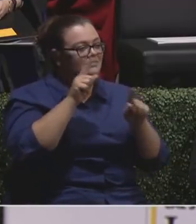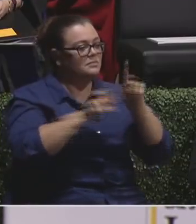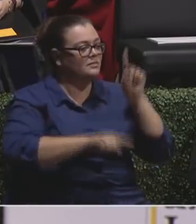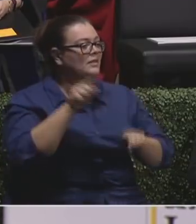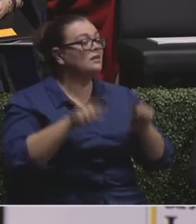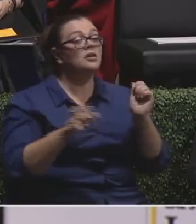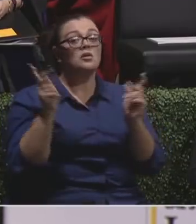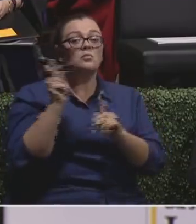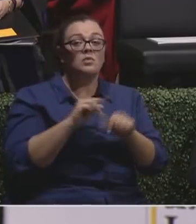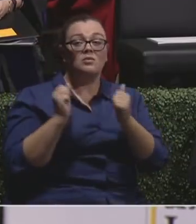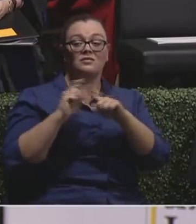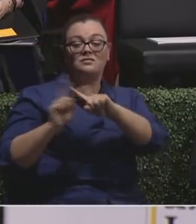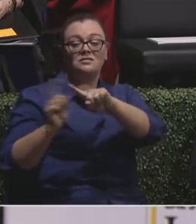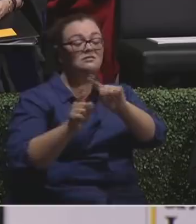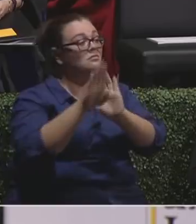AS LEADERS, AND YOU WILL ALL WALK OUT